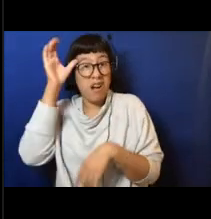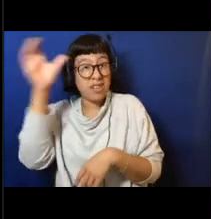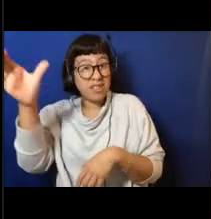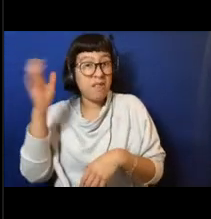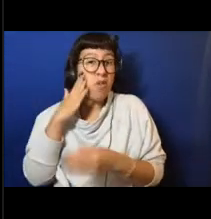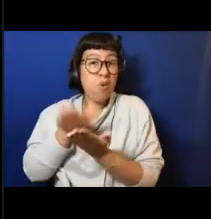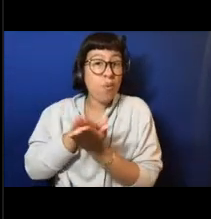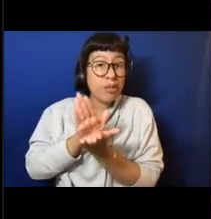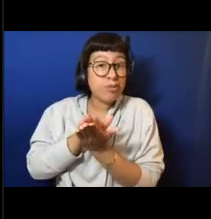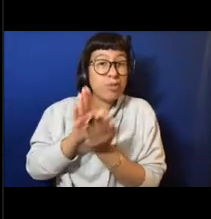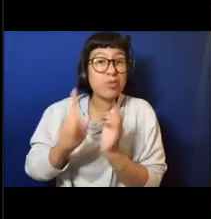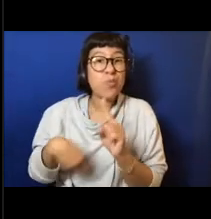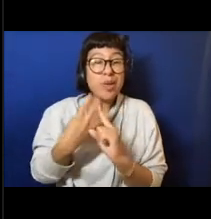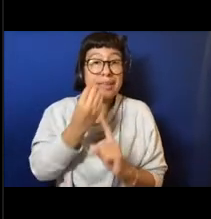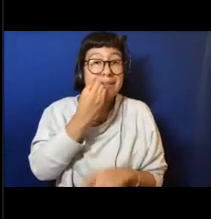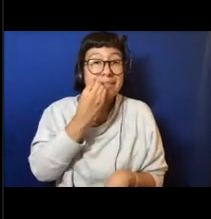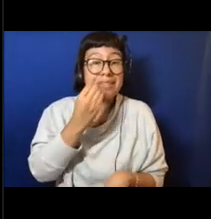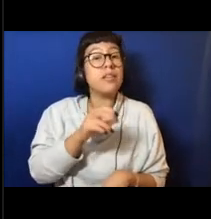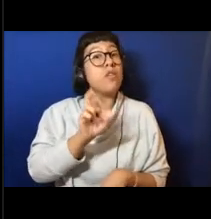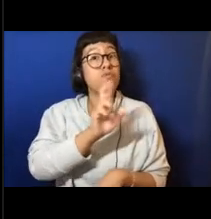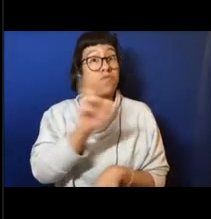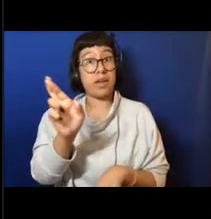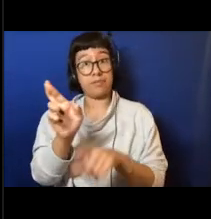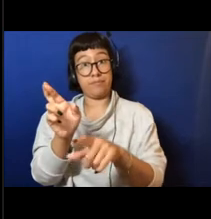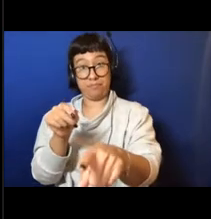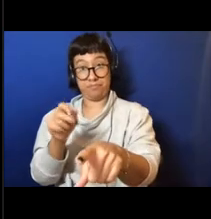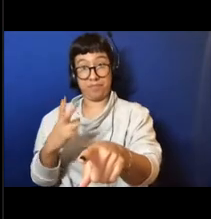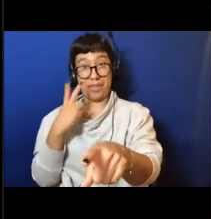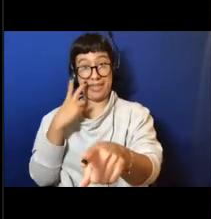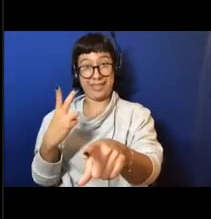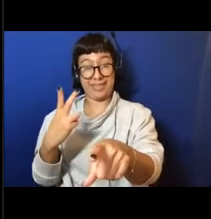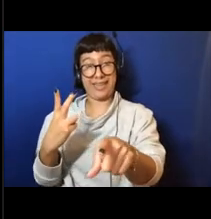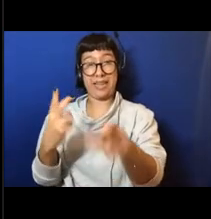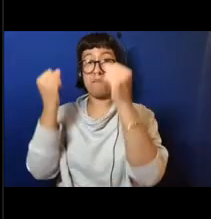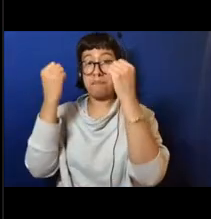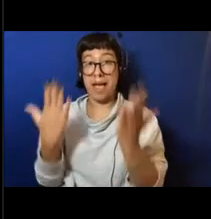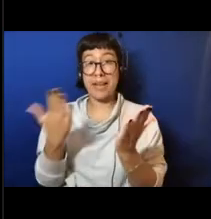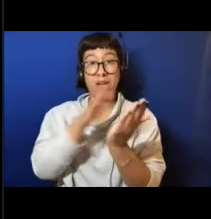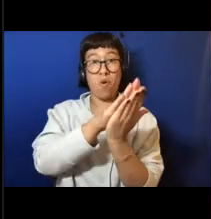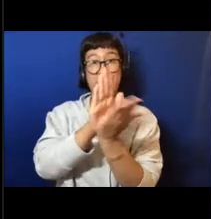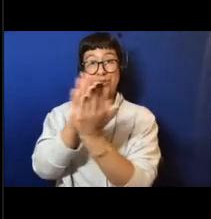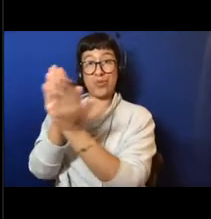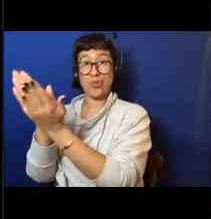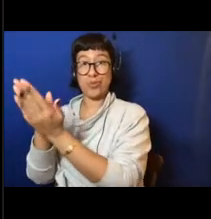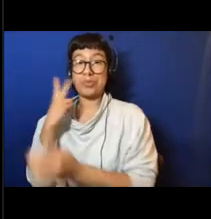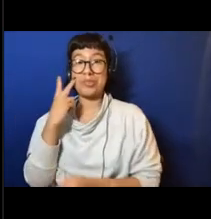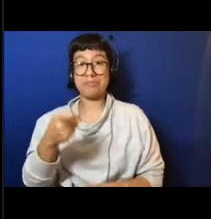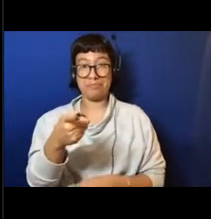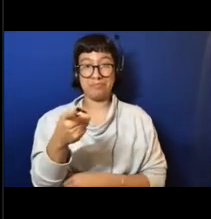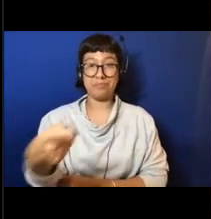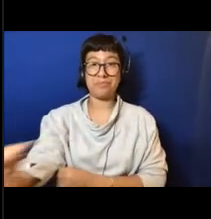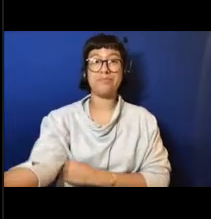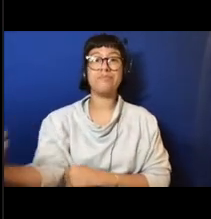when they feed. Over here, you see a clump of oysters. There's a lot of oysters in here under water.